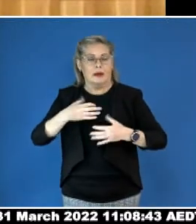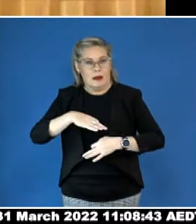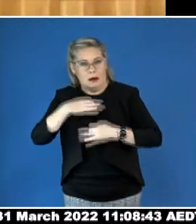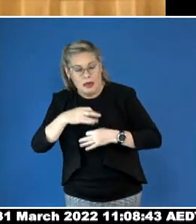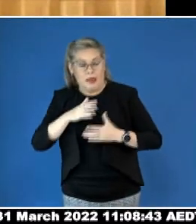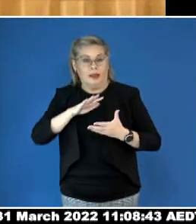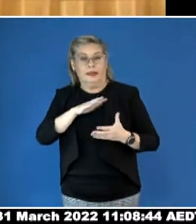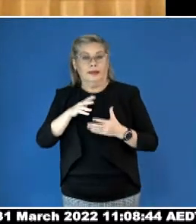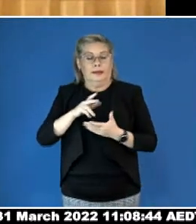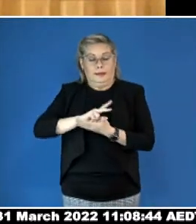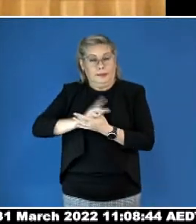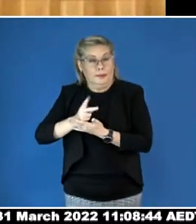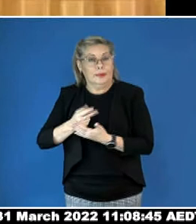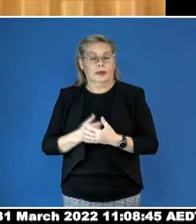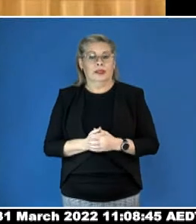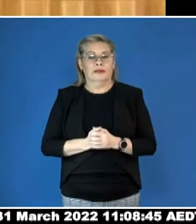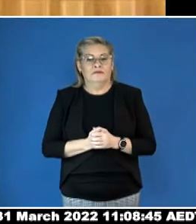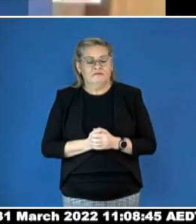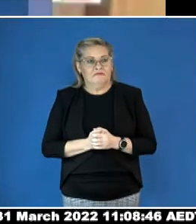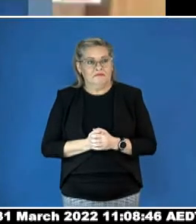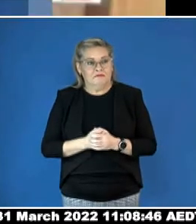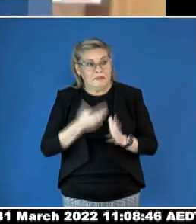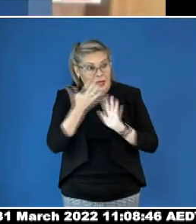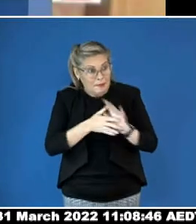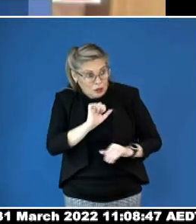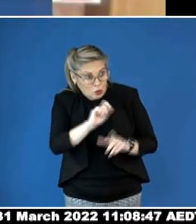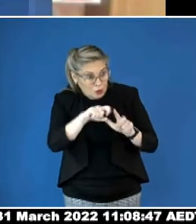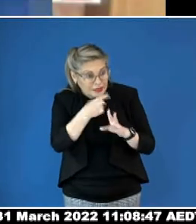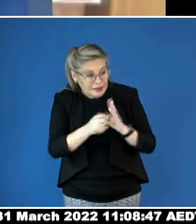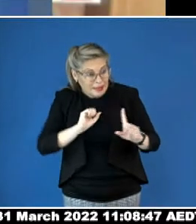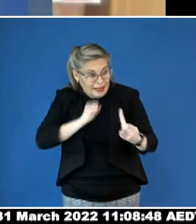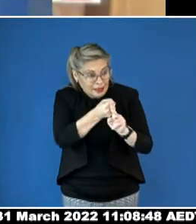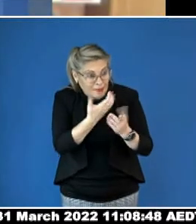It doesn't affect me at all, really. I just live with it.